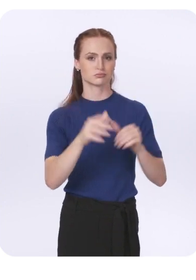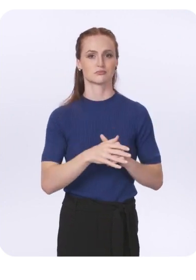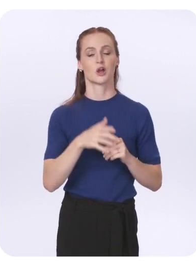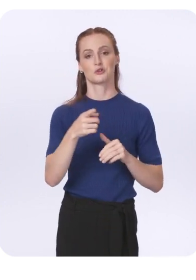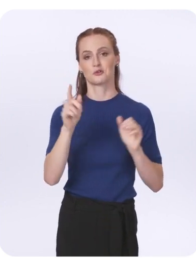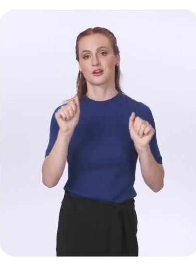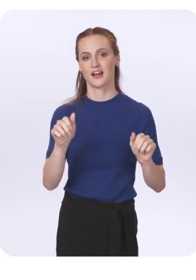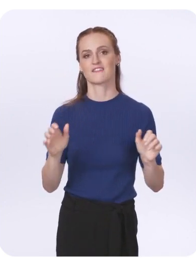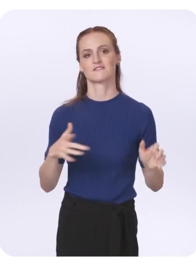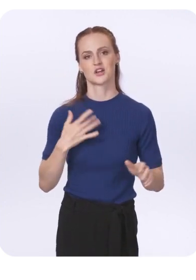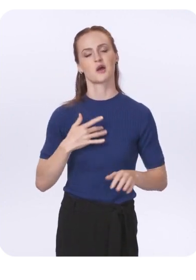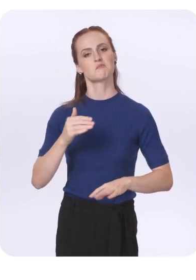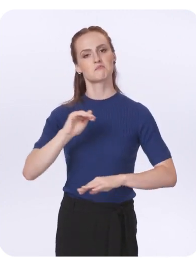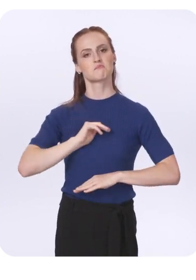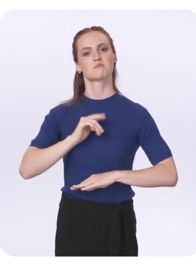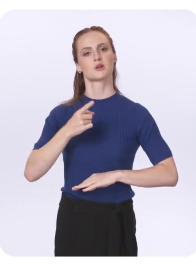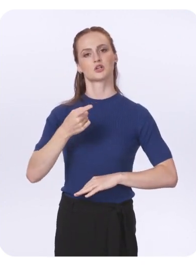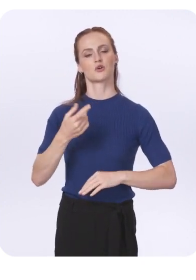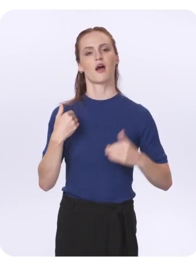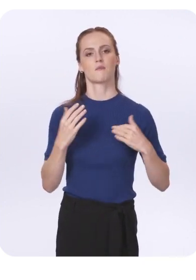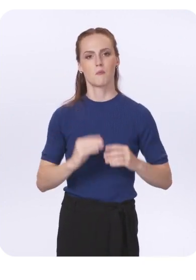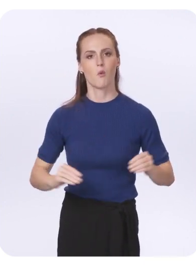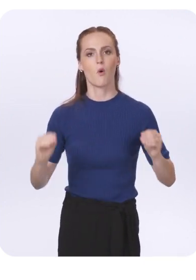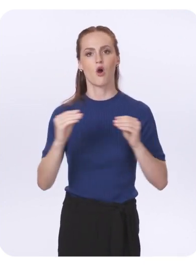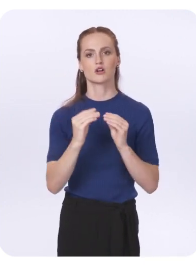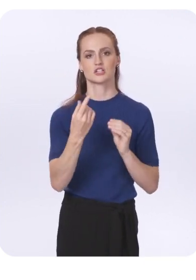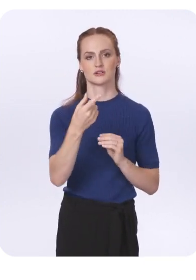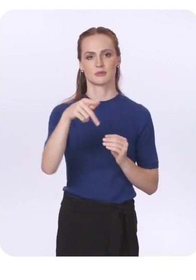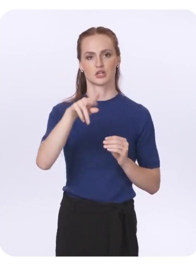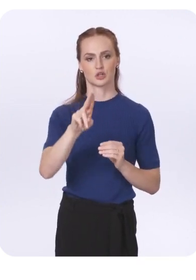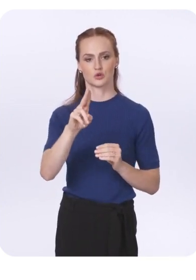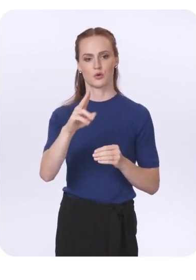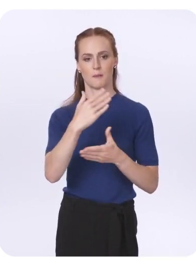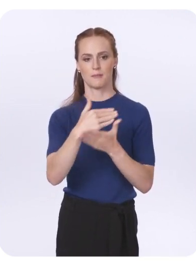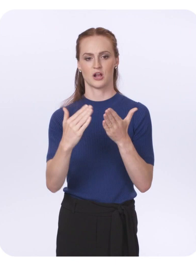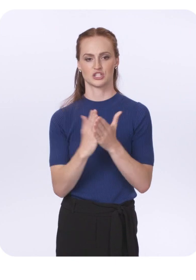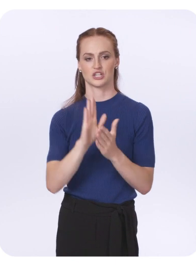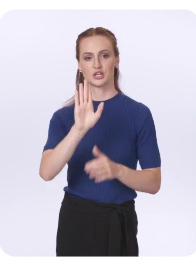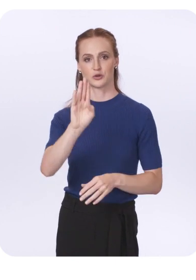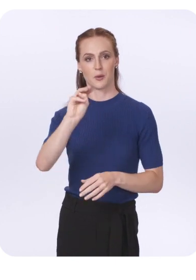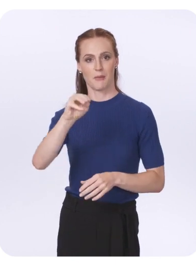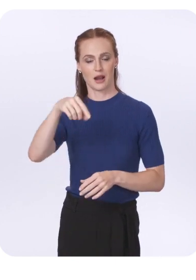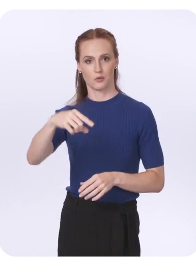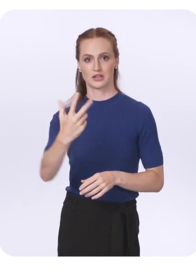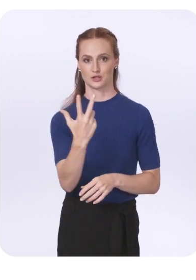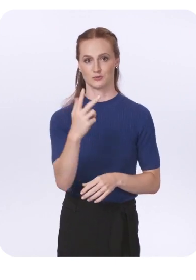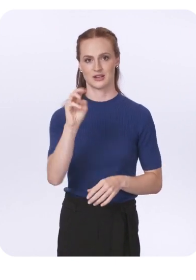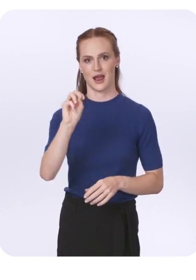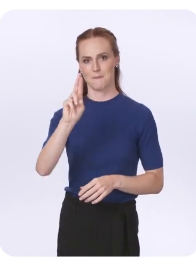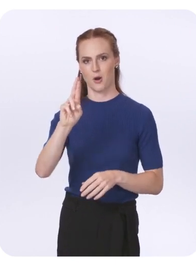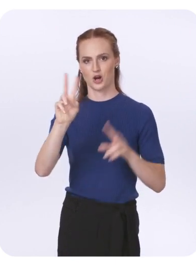then you can be encouraged by knowing that you have even more of a GPU budget in your Quest 3 MR titles.